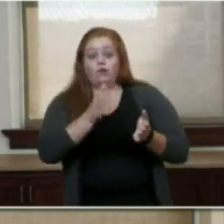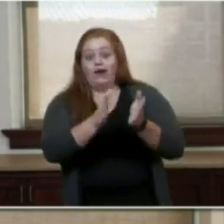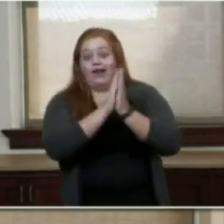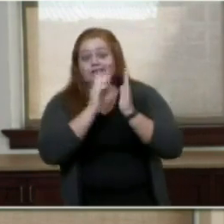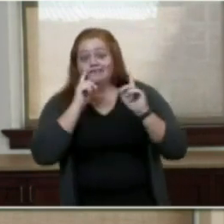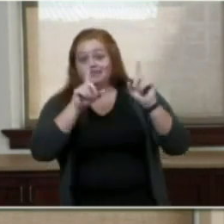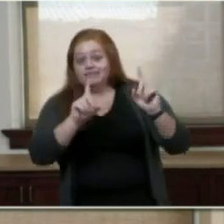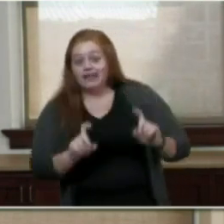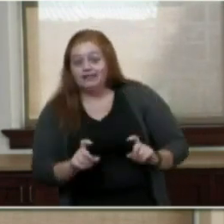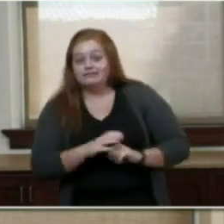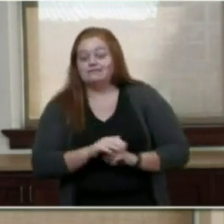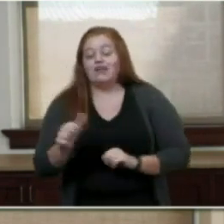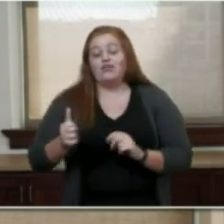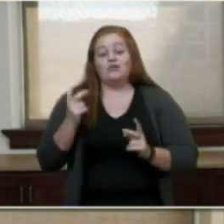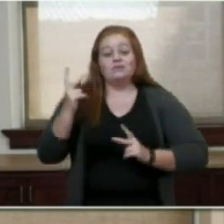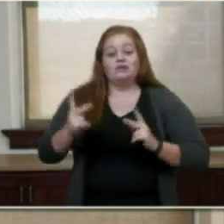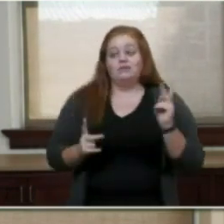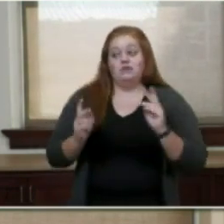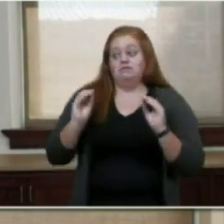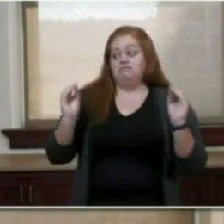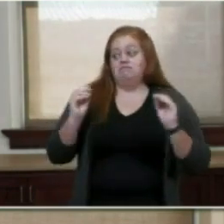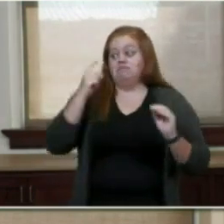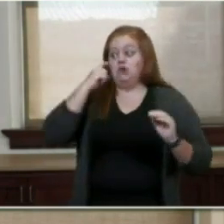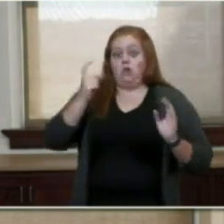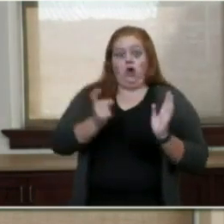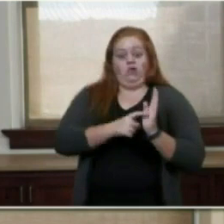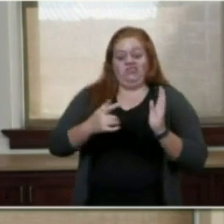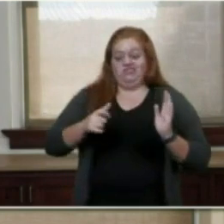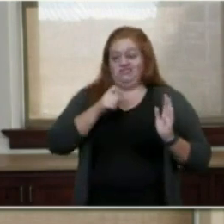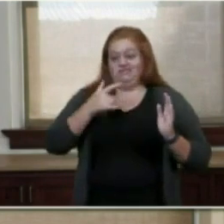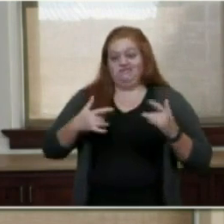testing and others have no symptoms and so don't know to get tested.